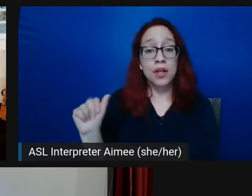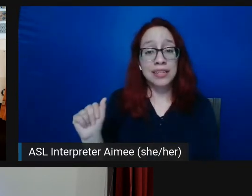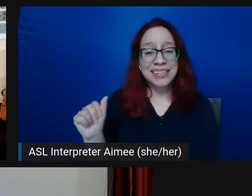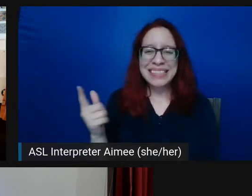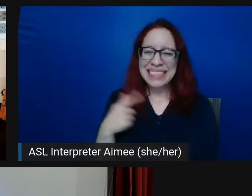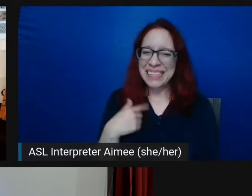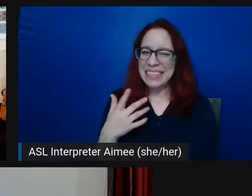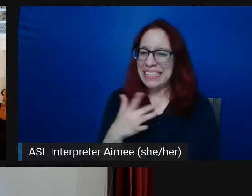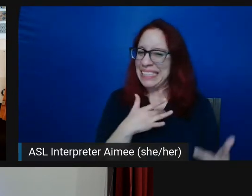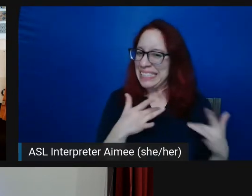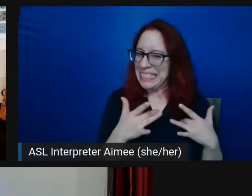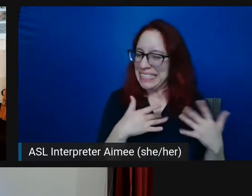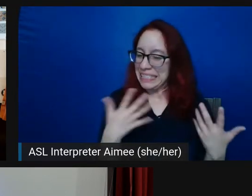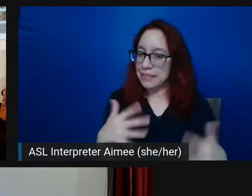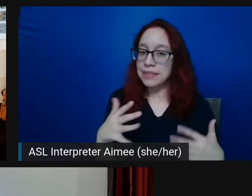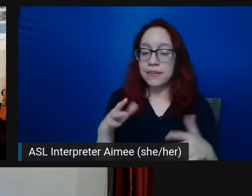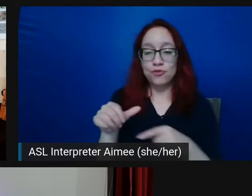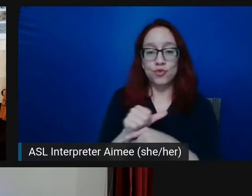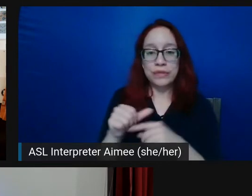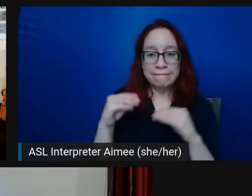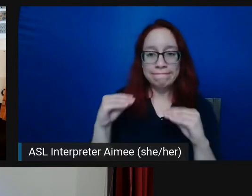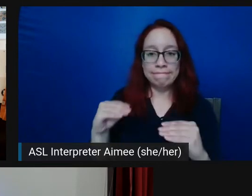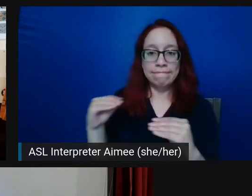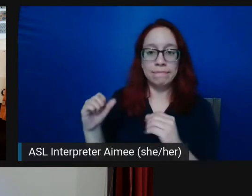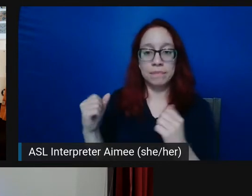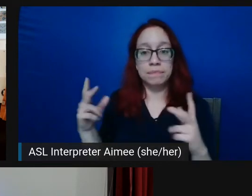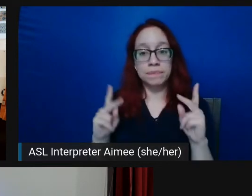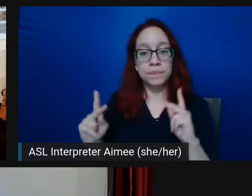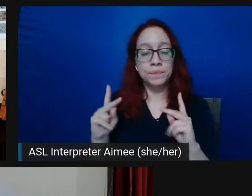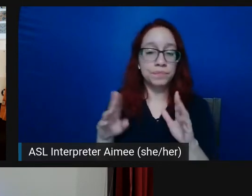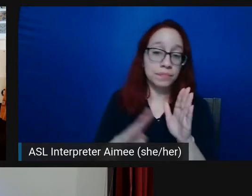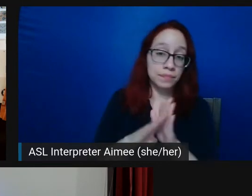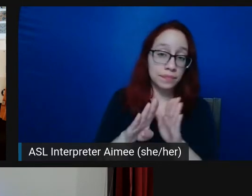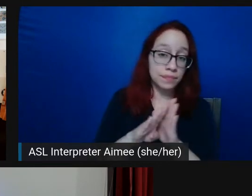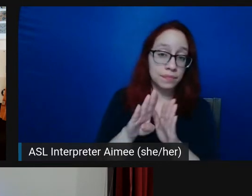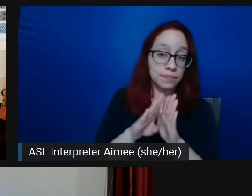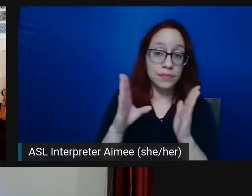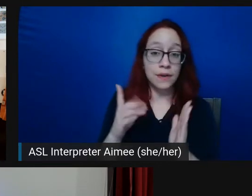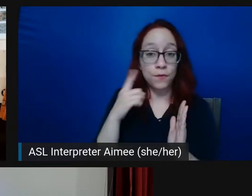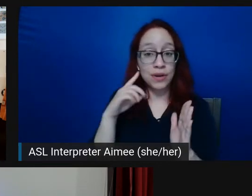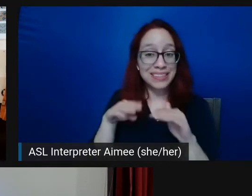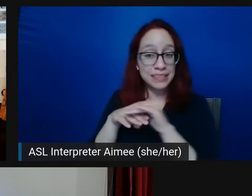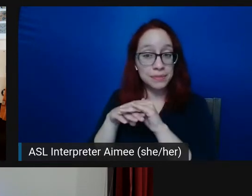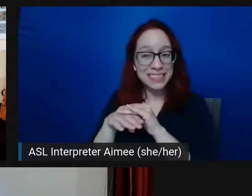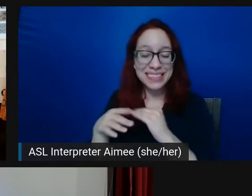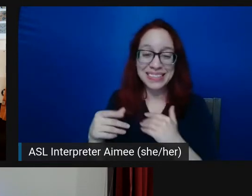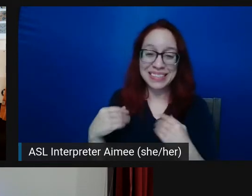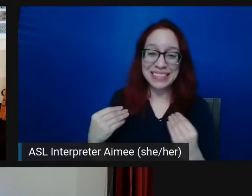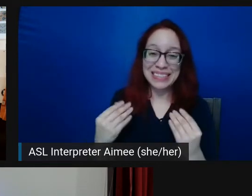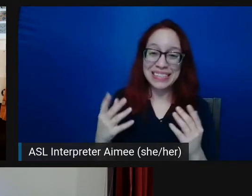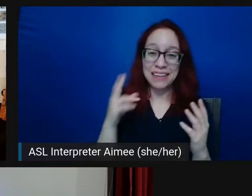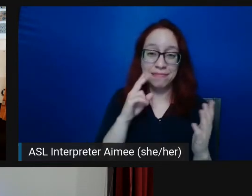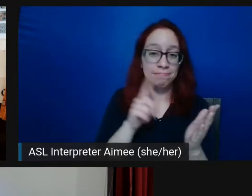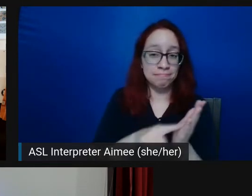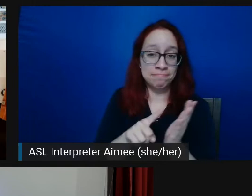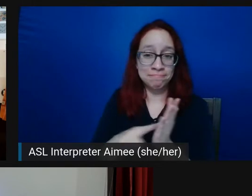I've trained a lot of people, a lot of developers in accessibility, and I've reviewed a lot of websites for accessibility.